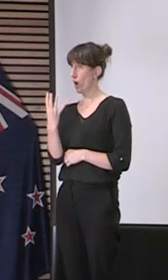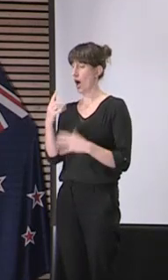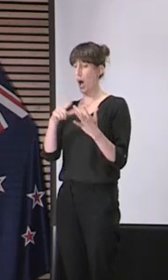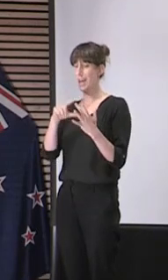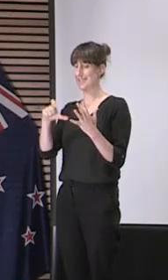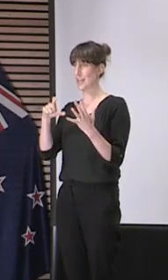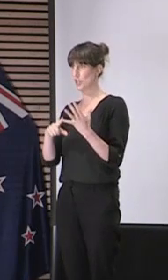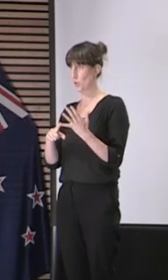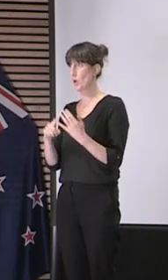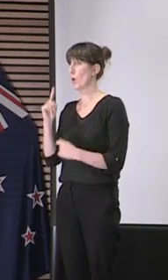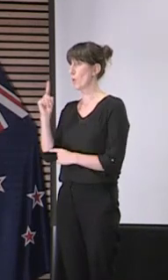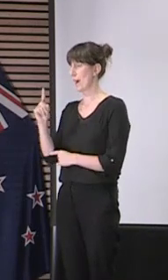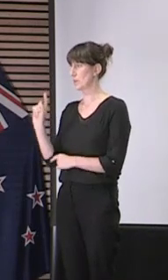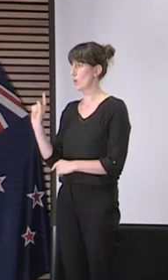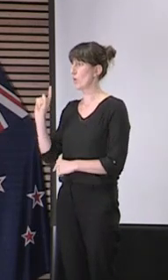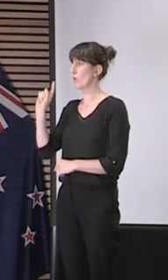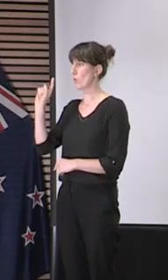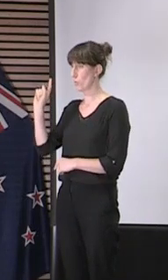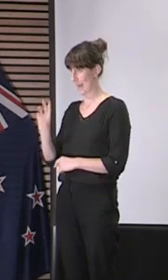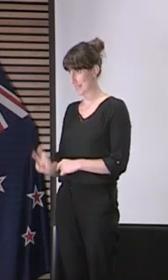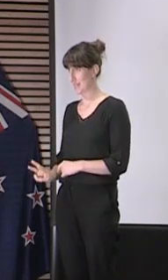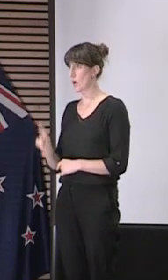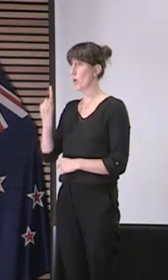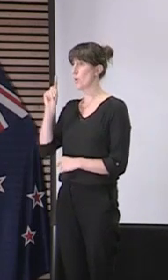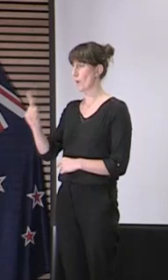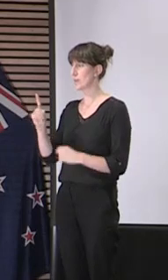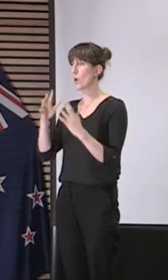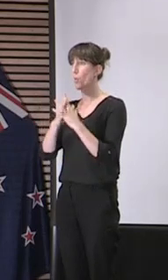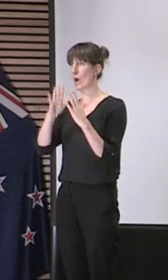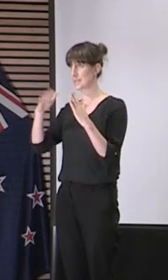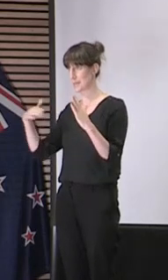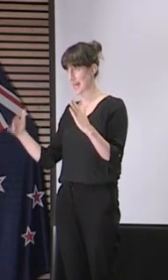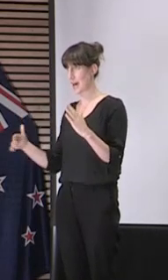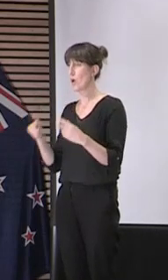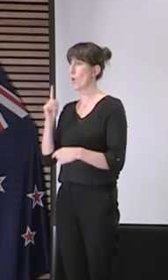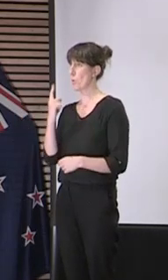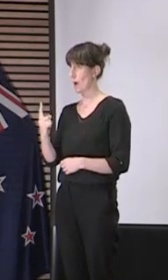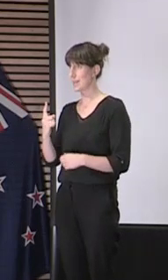COVID-19 infection, including four in intensive care, one in